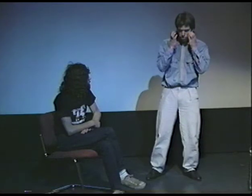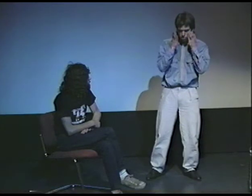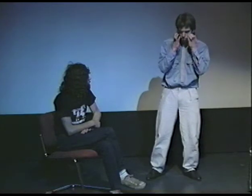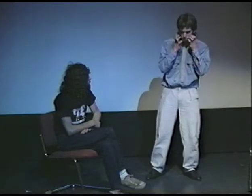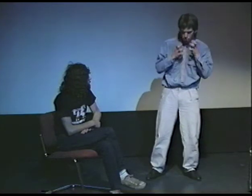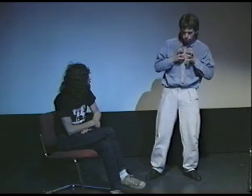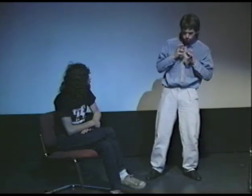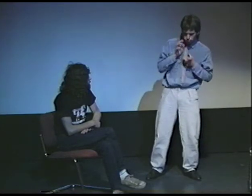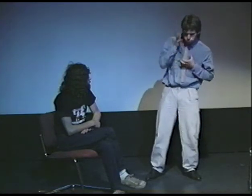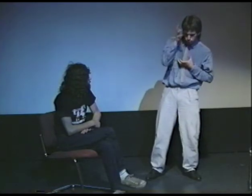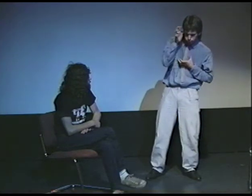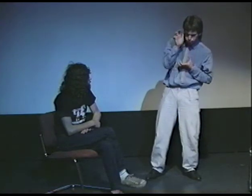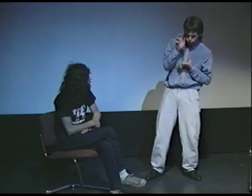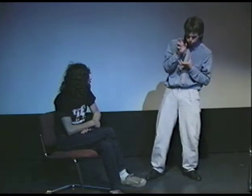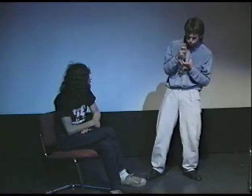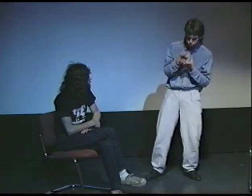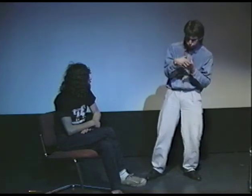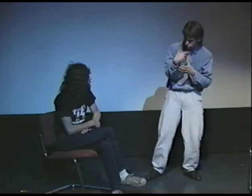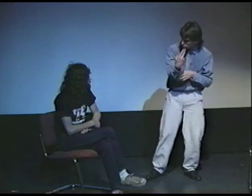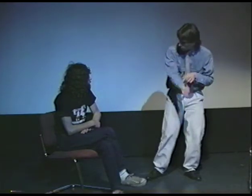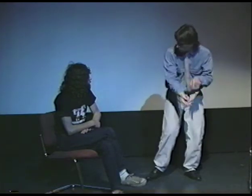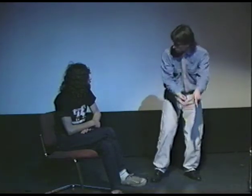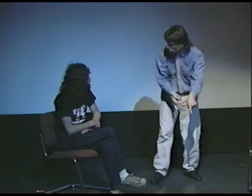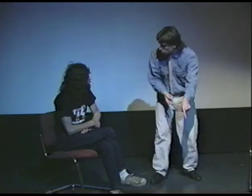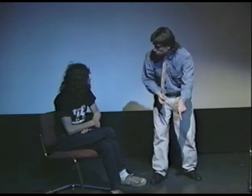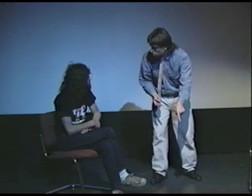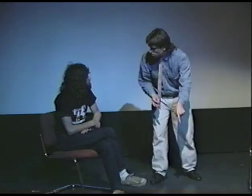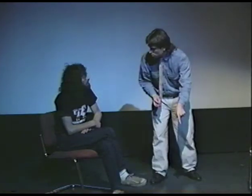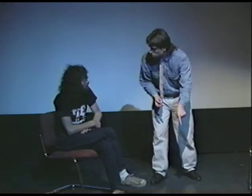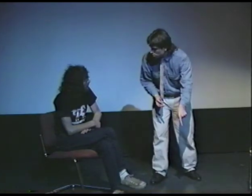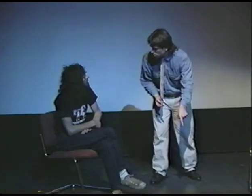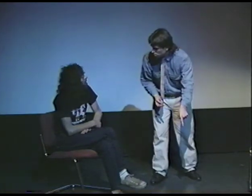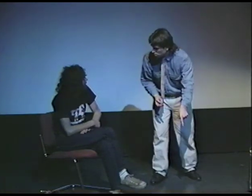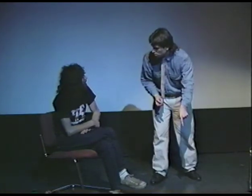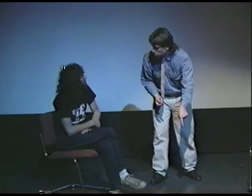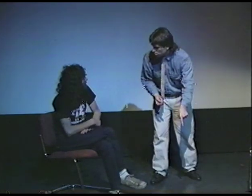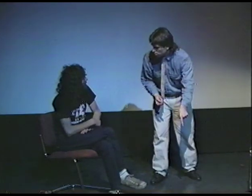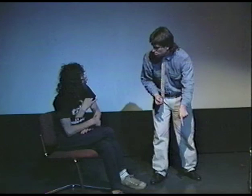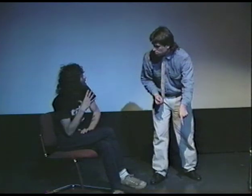and into the body and up inside the eyes? I mean, like, I should go inside the body like that?